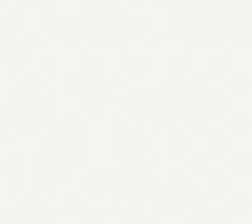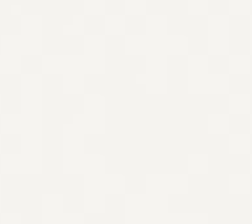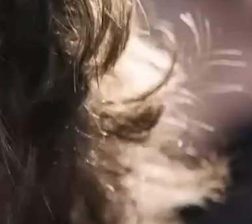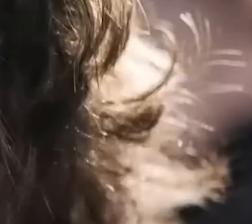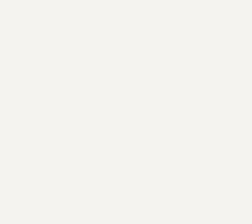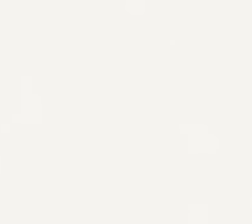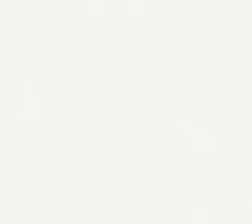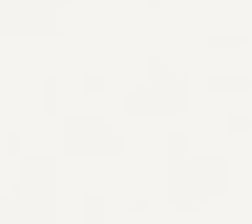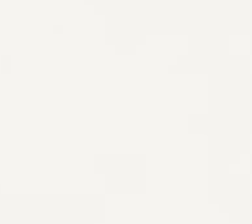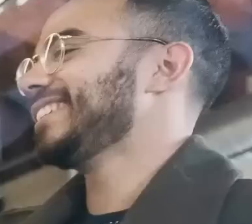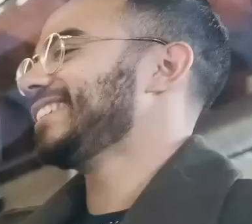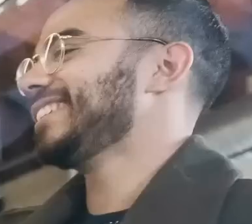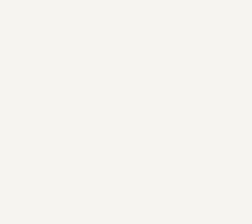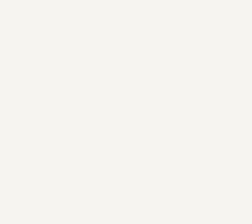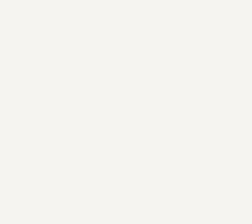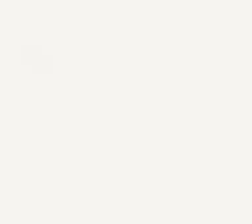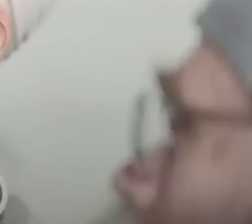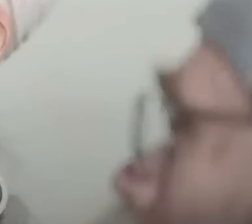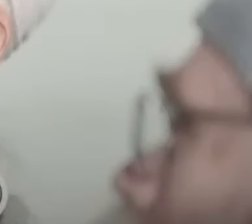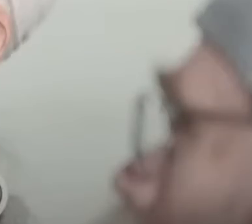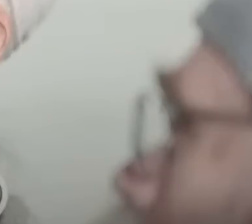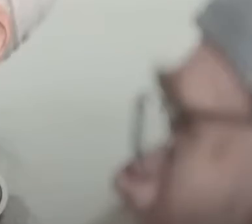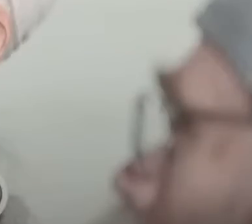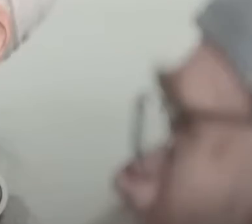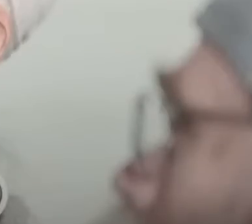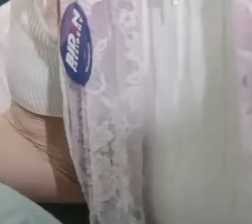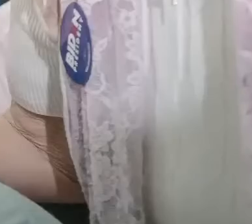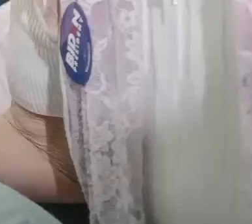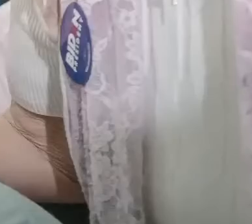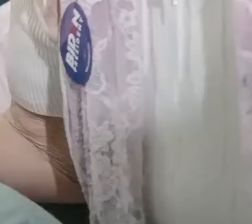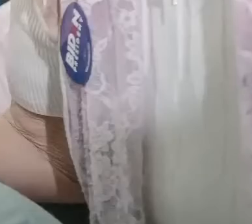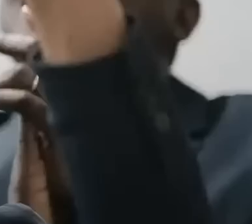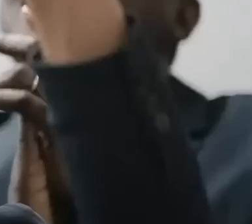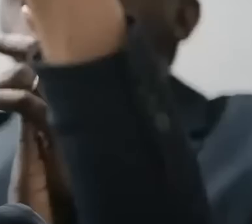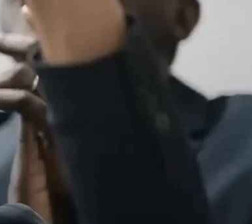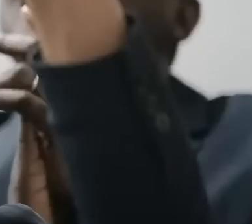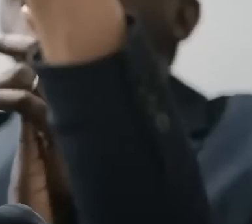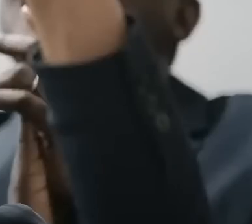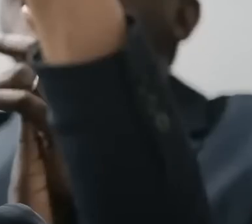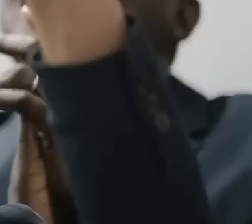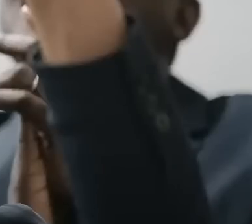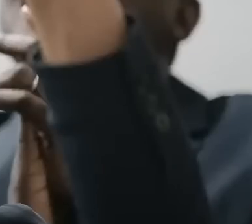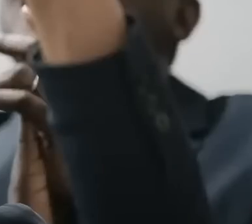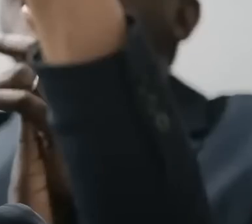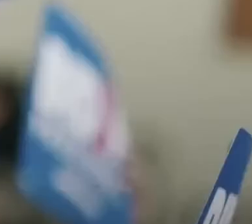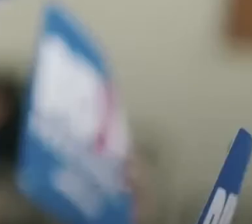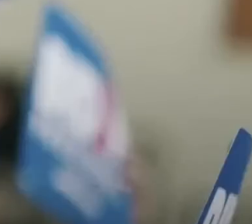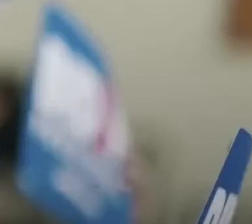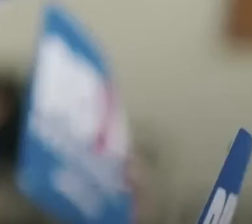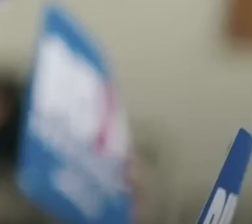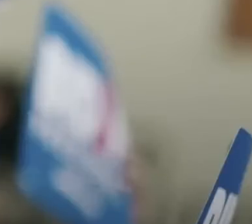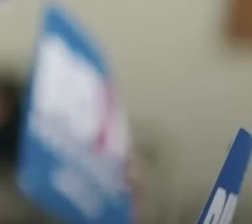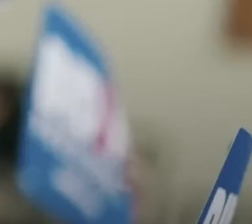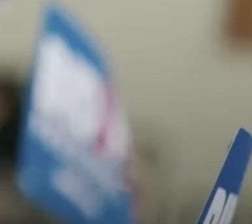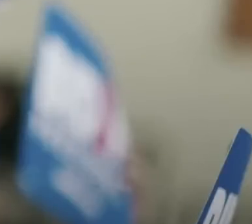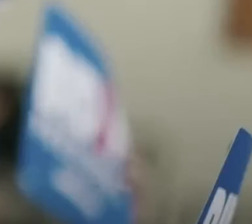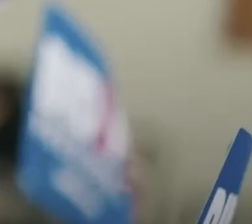I'VE GOT YOUR BACK. YOU'VE GOT MINE. KINDNESS, HUMILITY, EMPATHY.